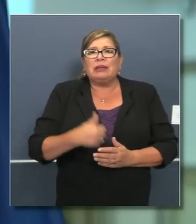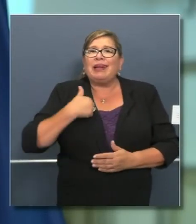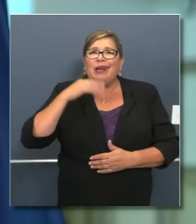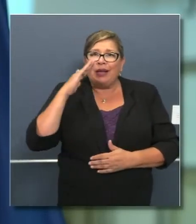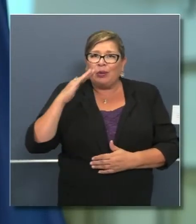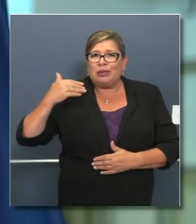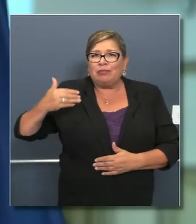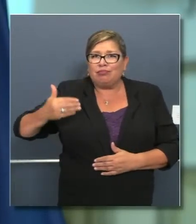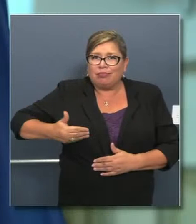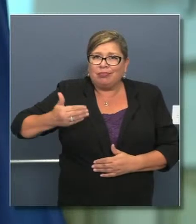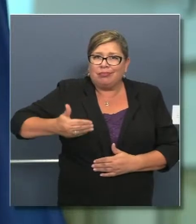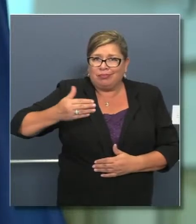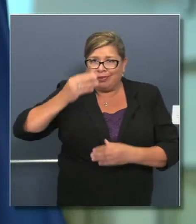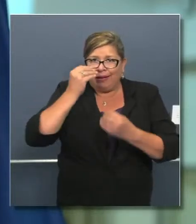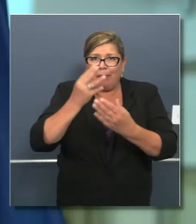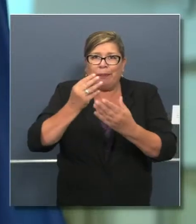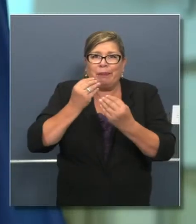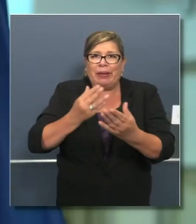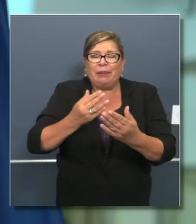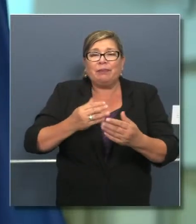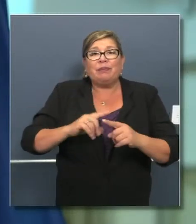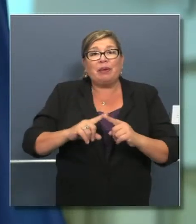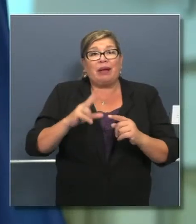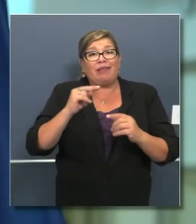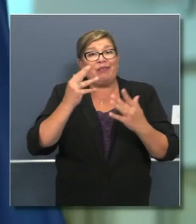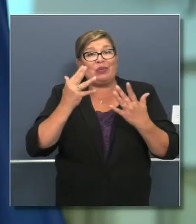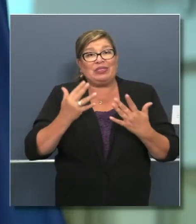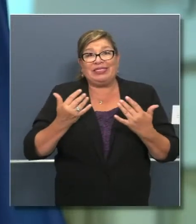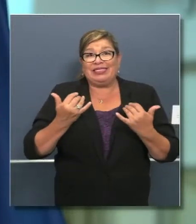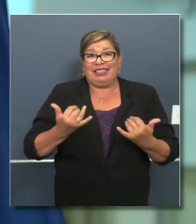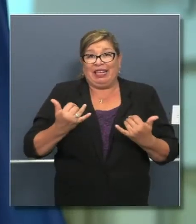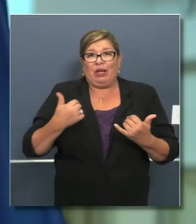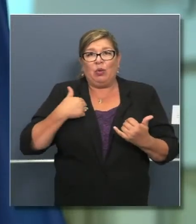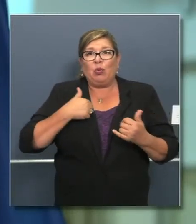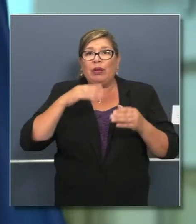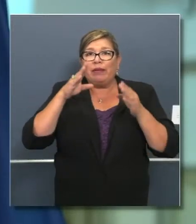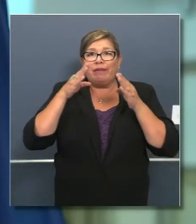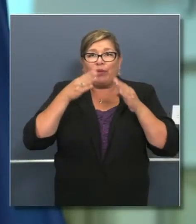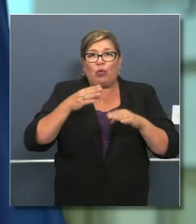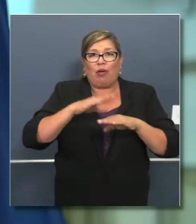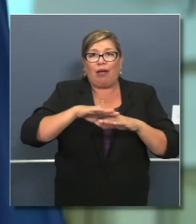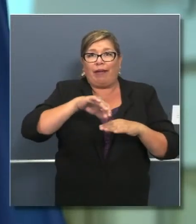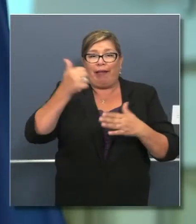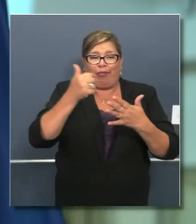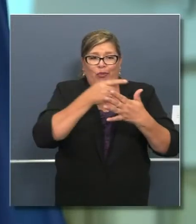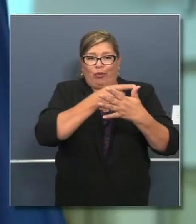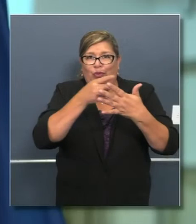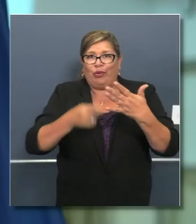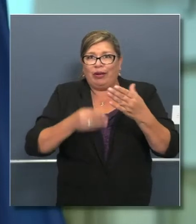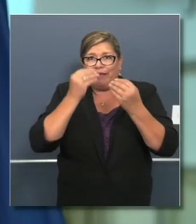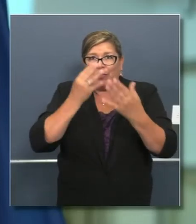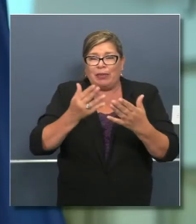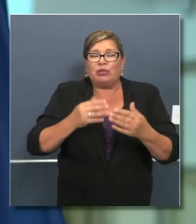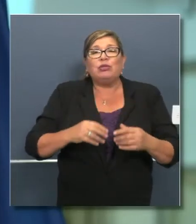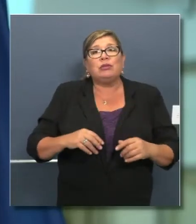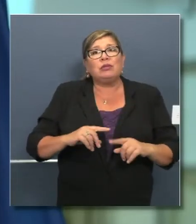basis we unfortunately today focused on some other information but we have 11 counties that you are